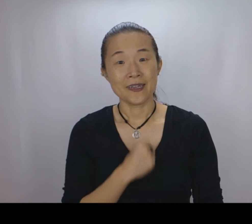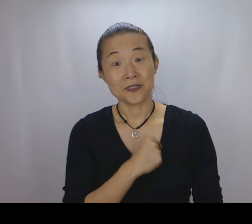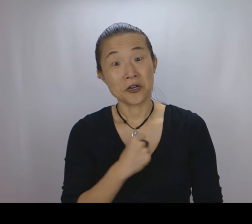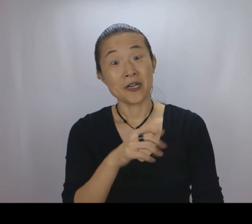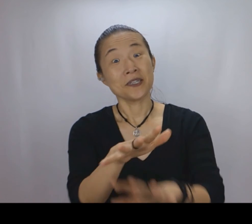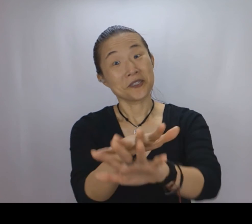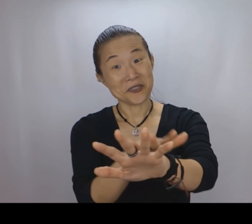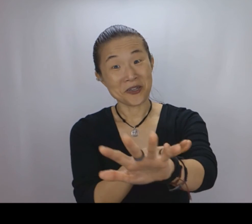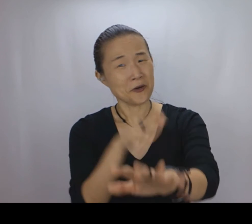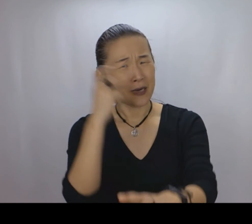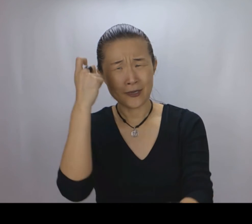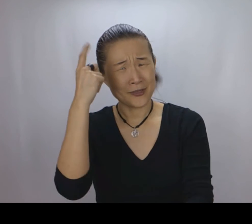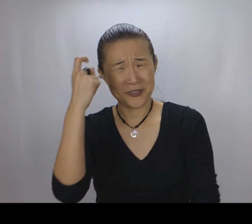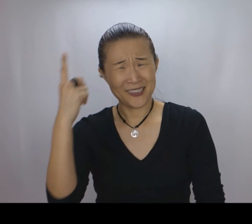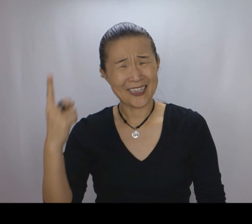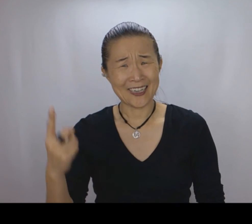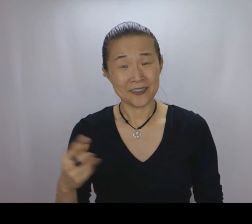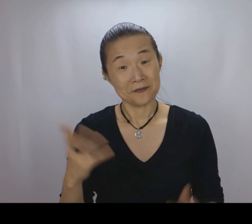like, "Sorry, slow. I don't understand."